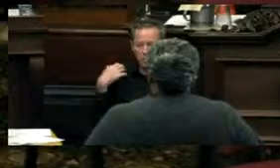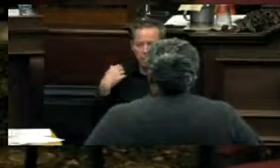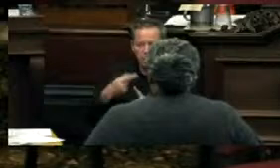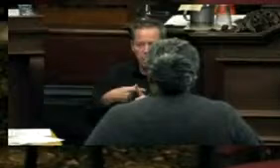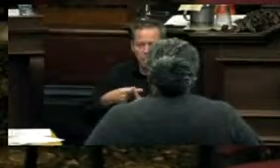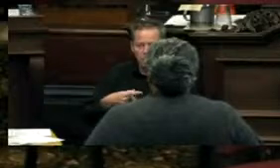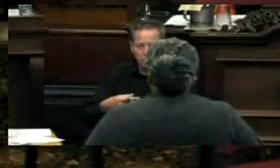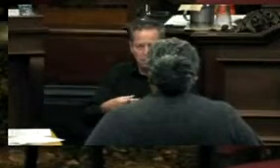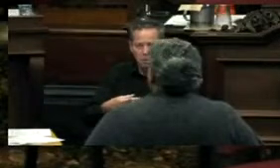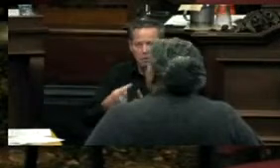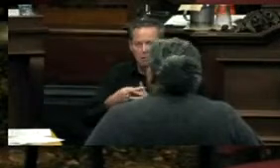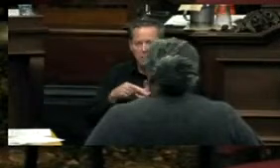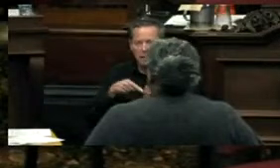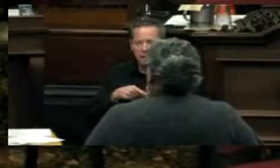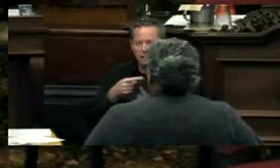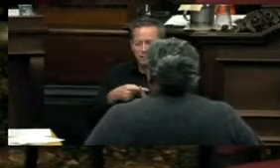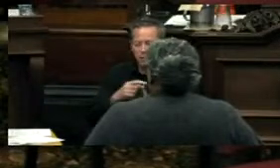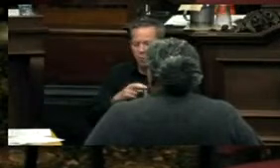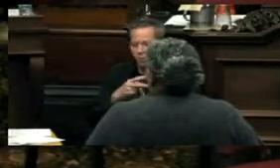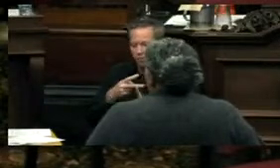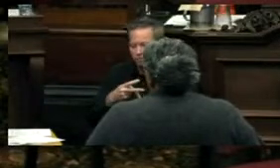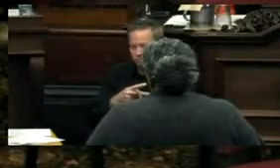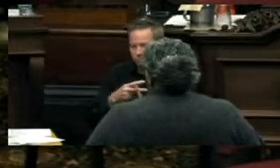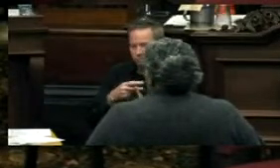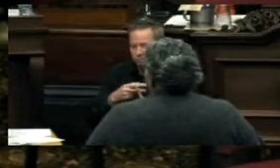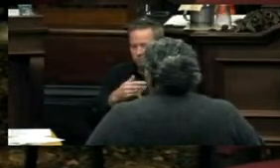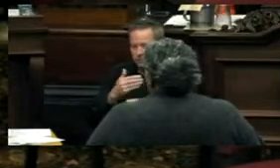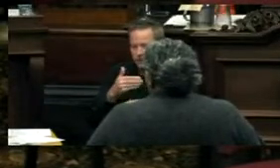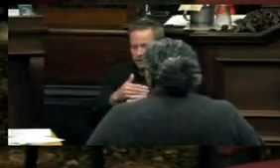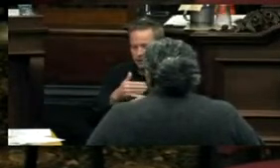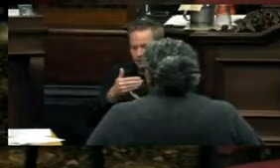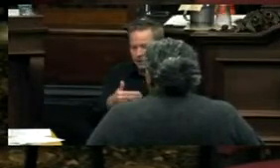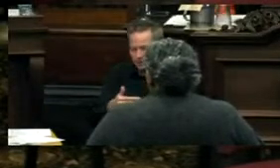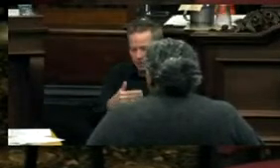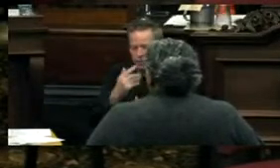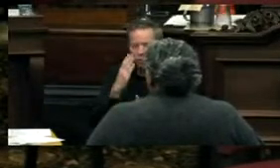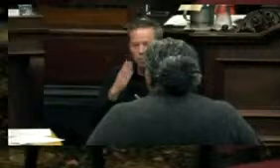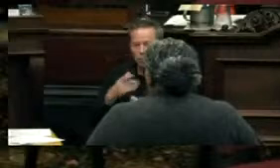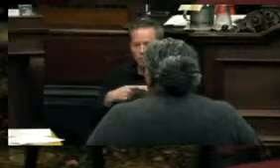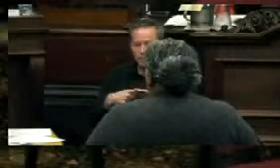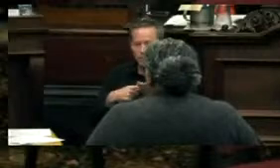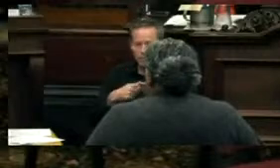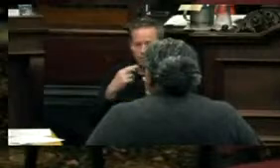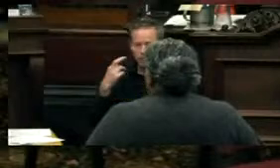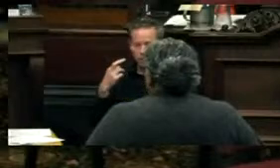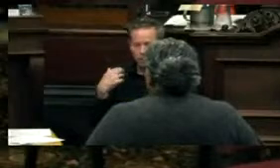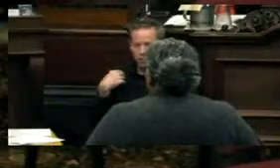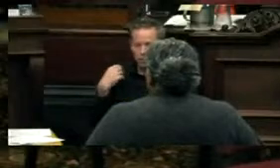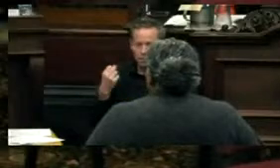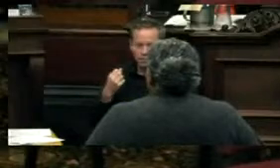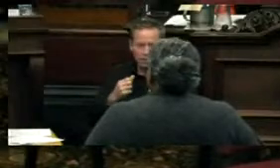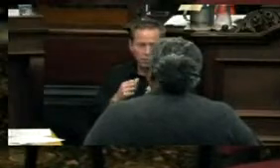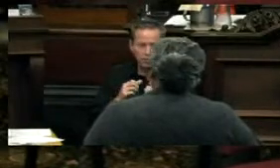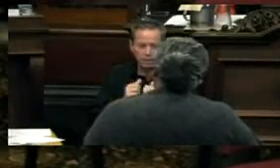outcome of that meeting. I'll be meeting with the month. The chief monthly, either beginning